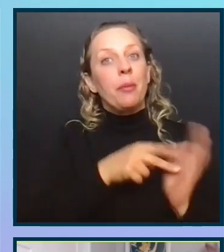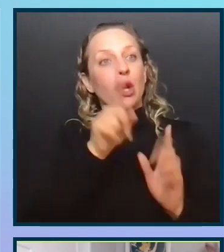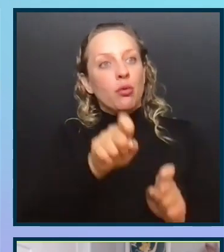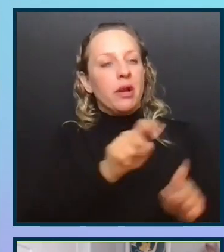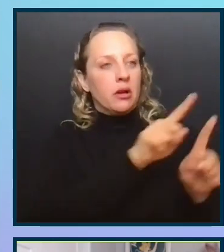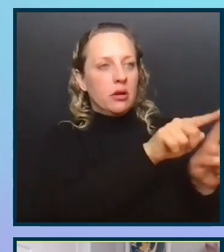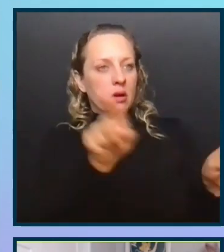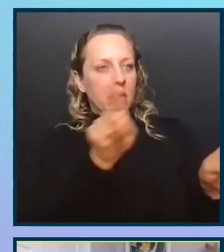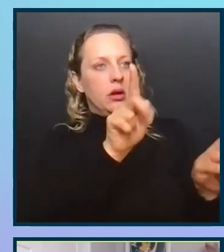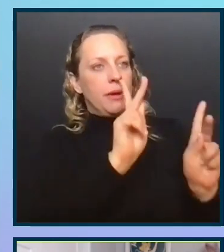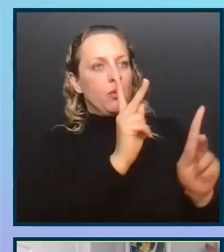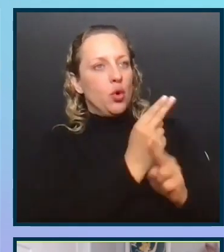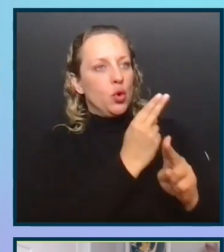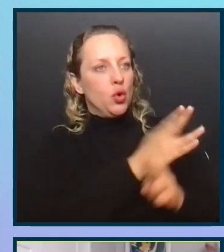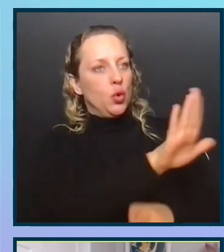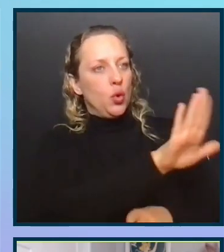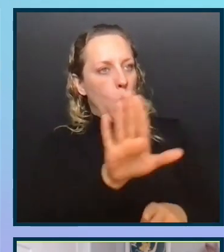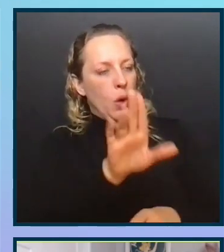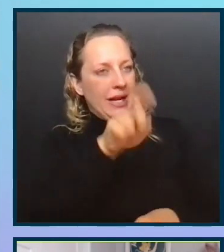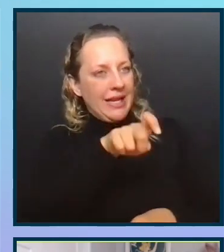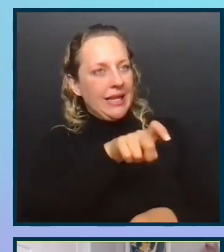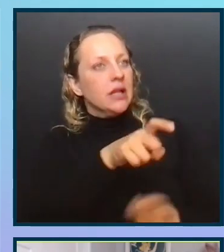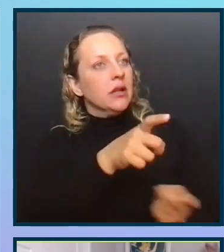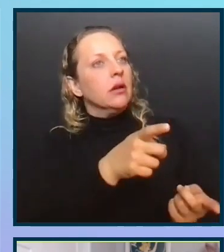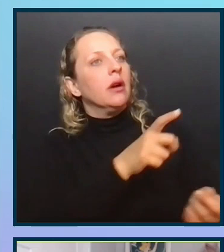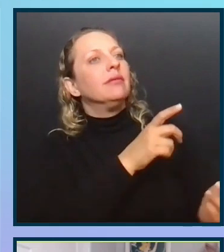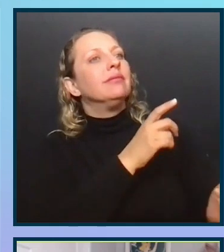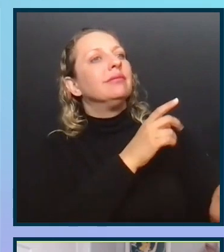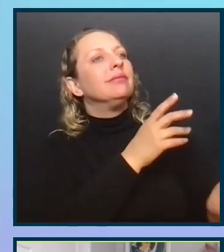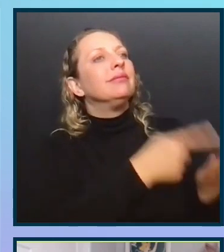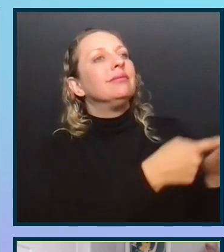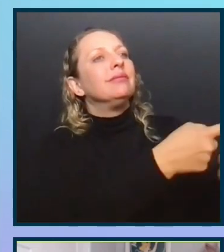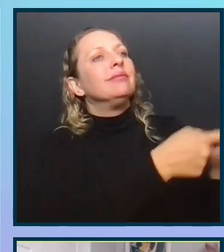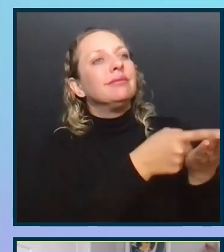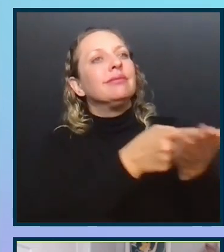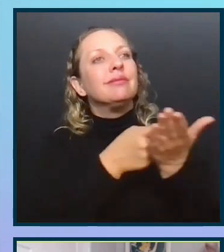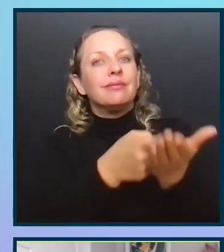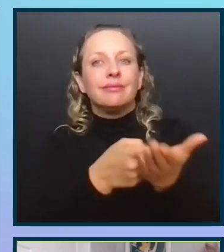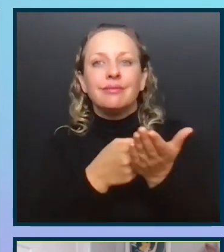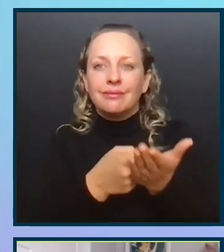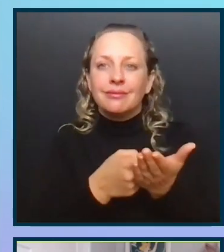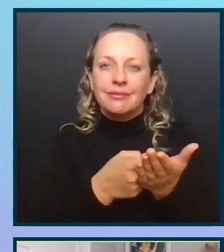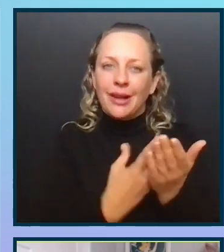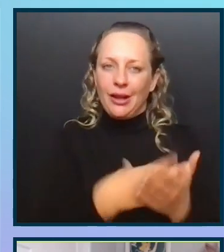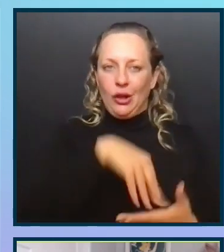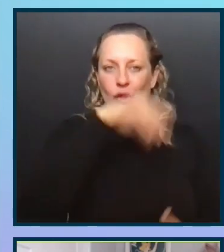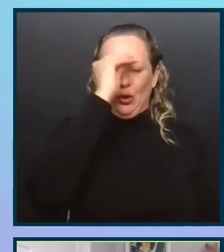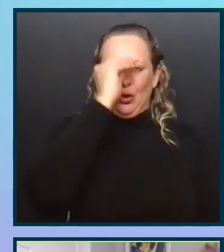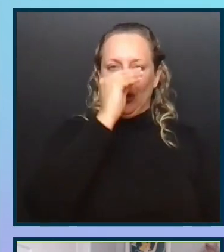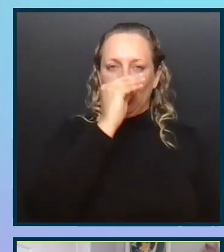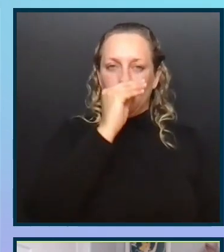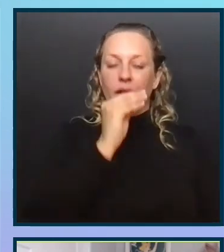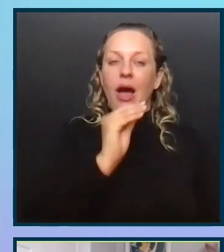because that's what we do best. There are many ways to do this. And the first one I tend to emphasize to folks